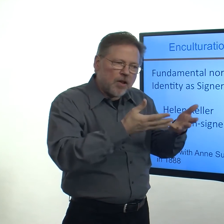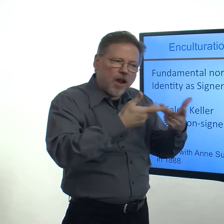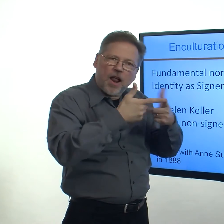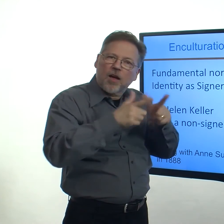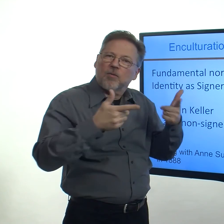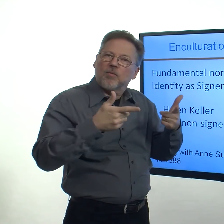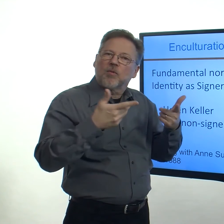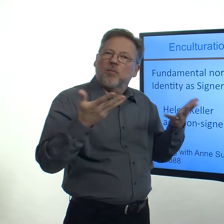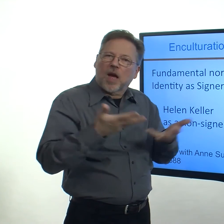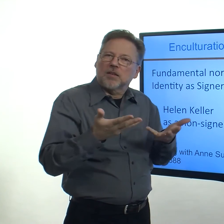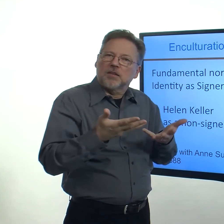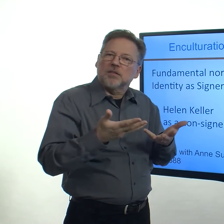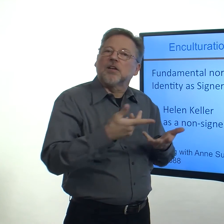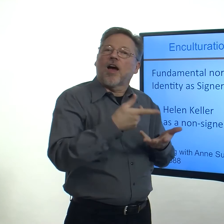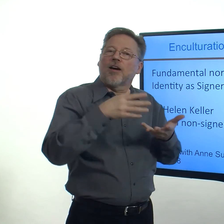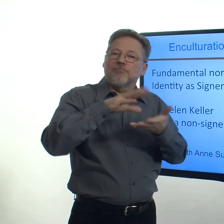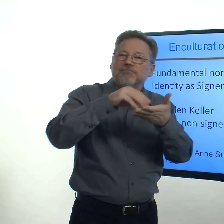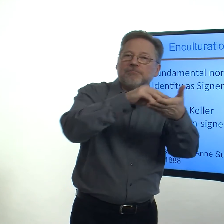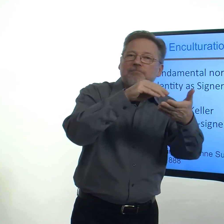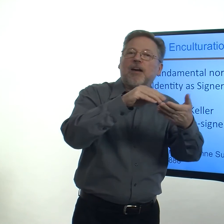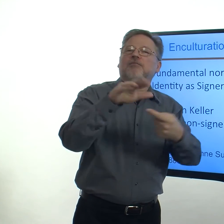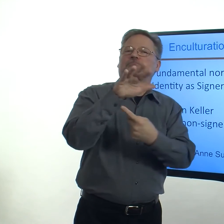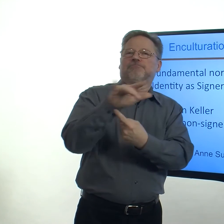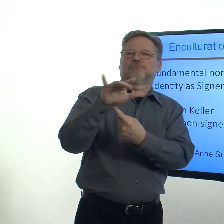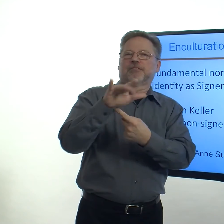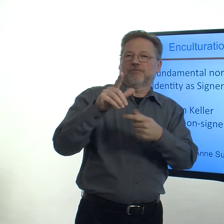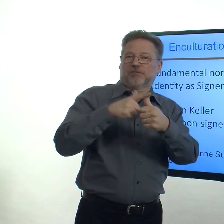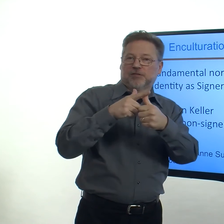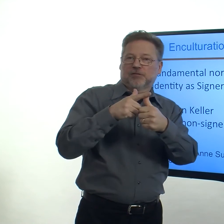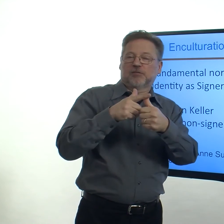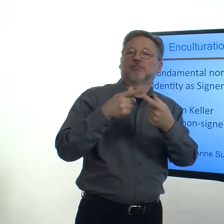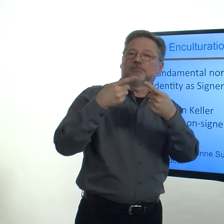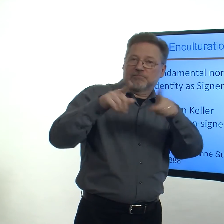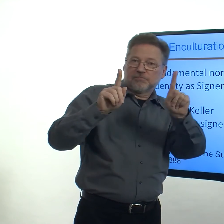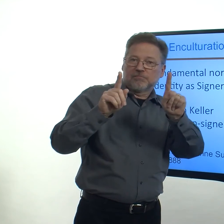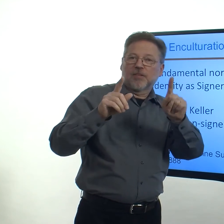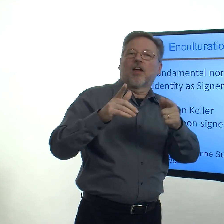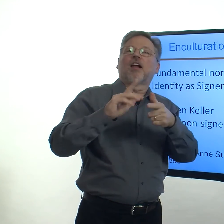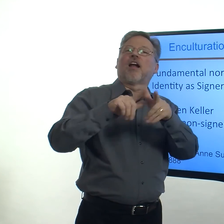by using the manual alphabet.